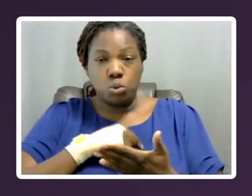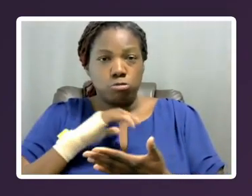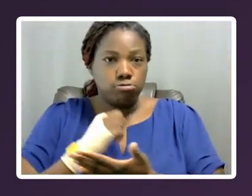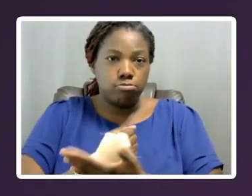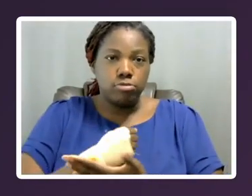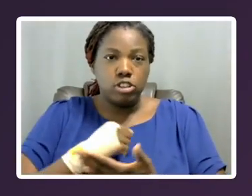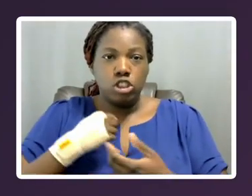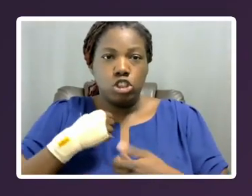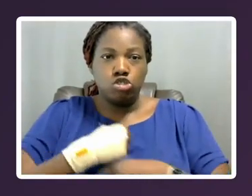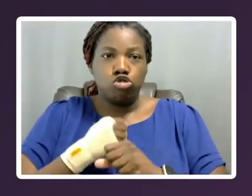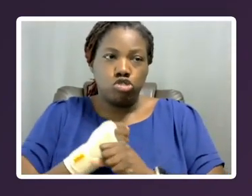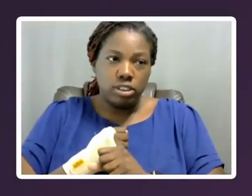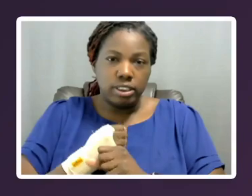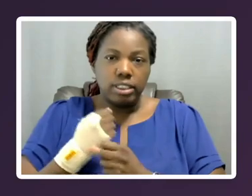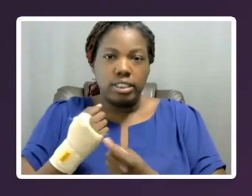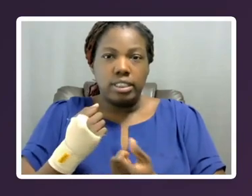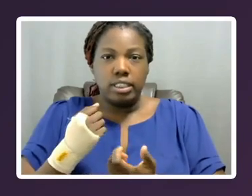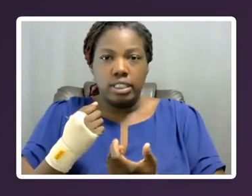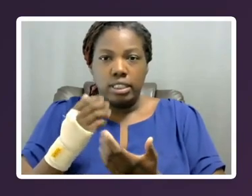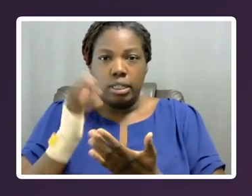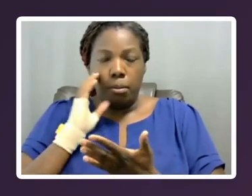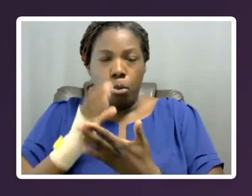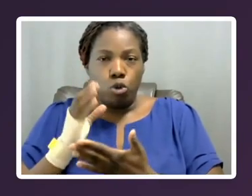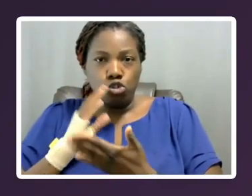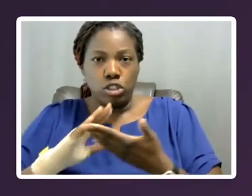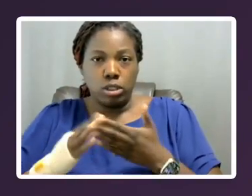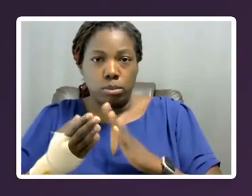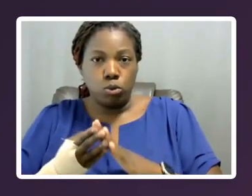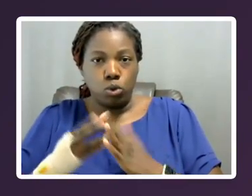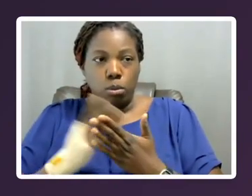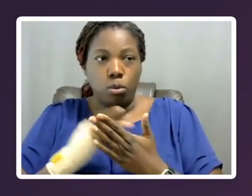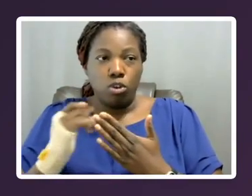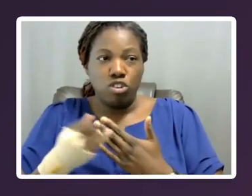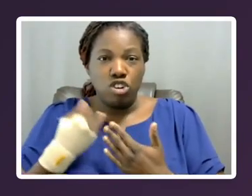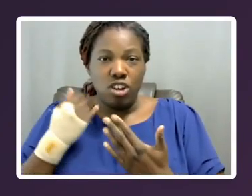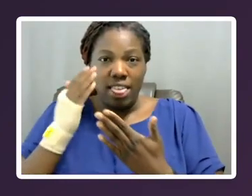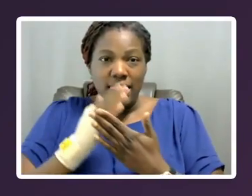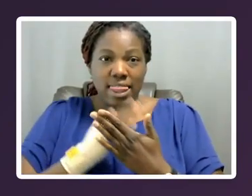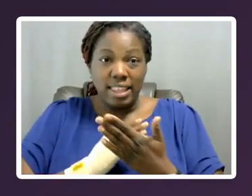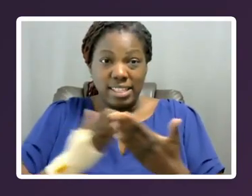of Community Project. On this slide are the lesson objectives taken from the project. The